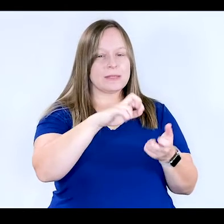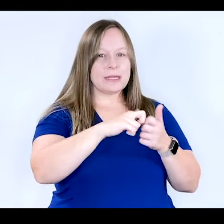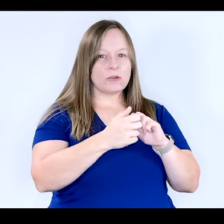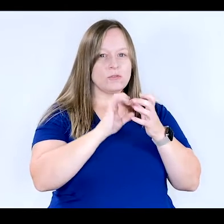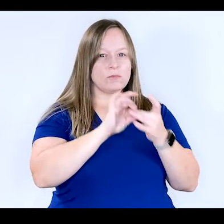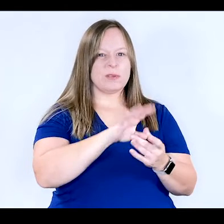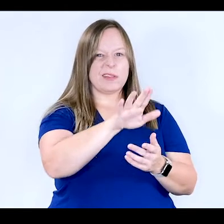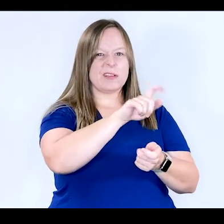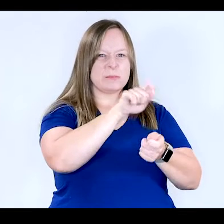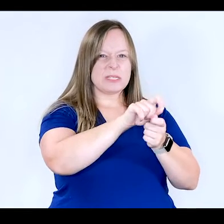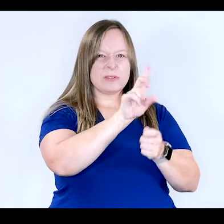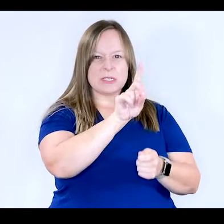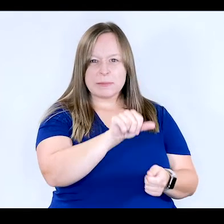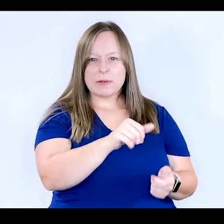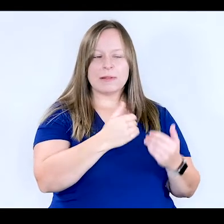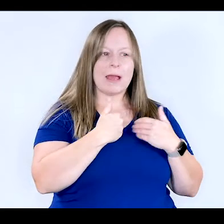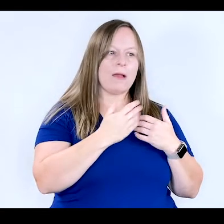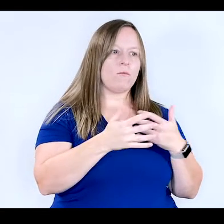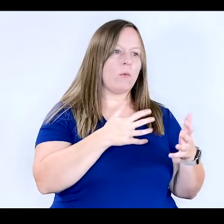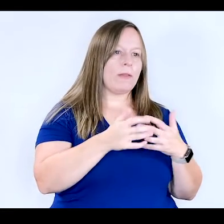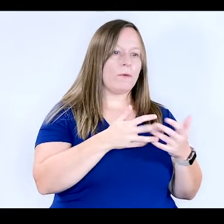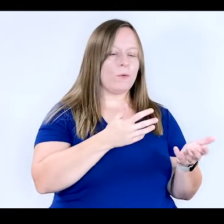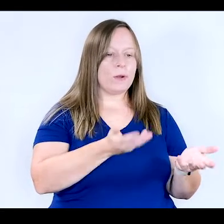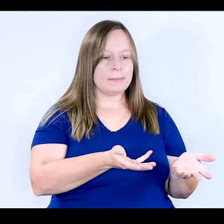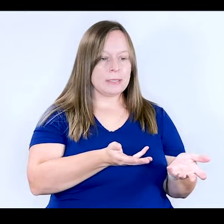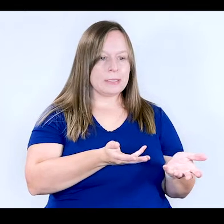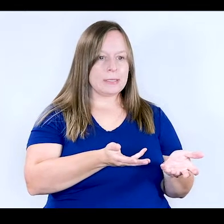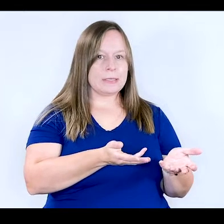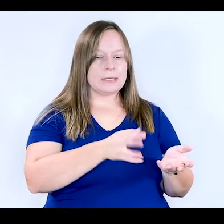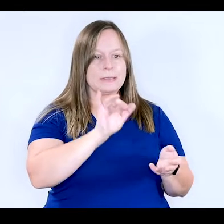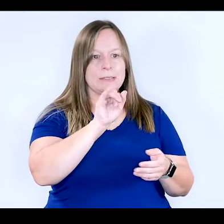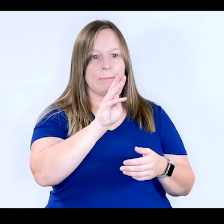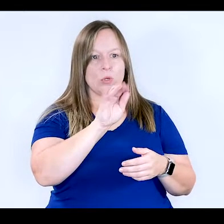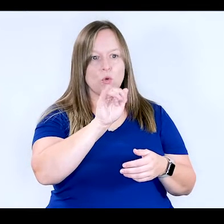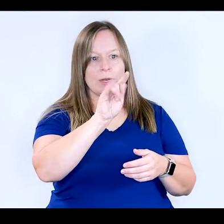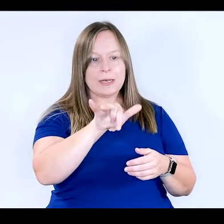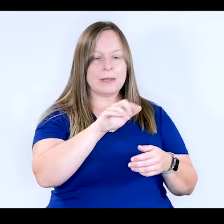related to their specific disabilities whether it be an immunity issue in terms